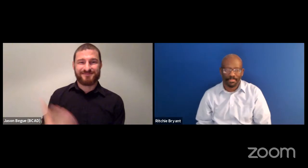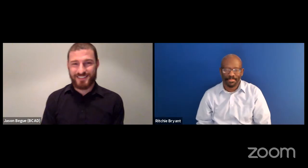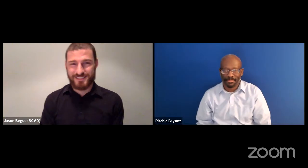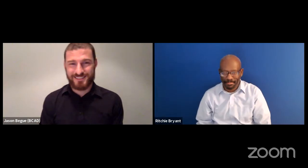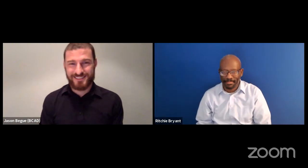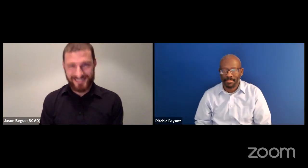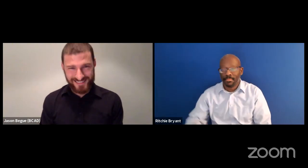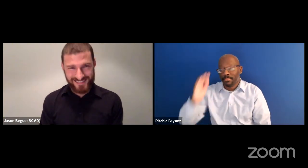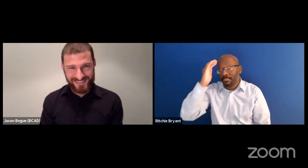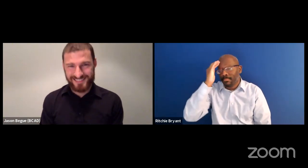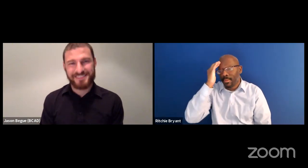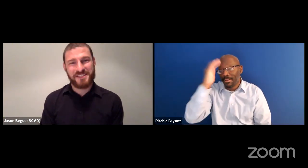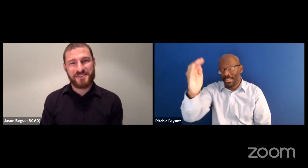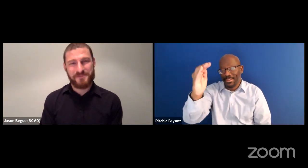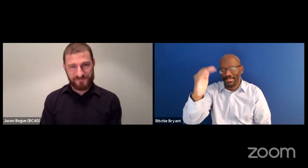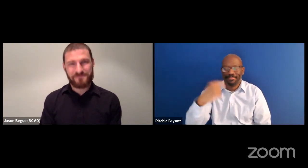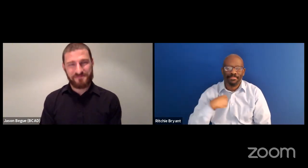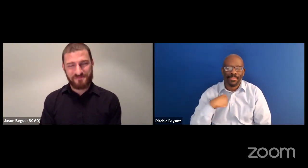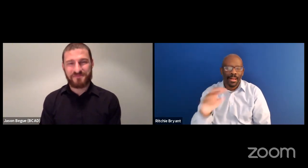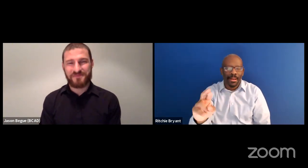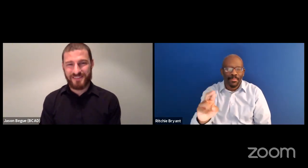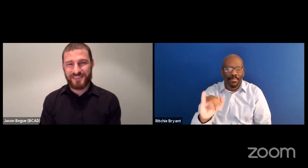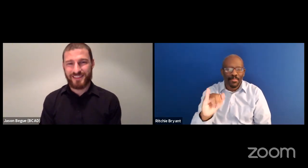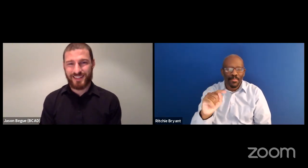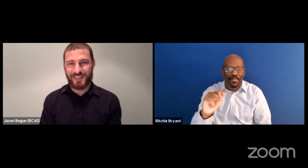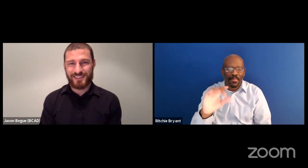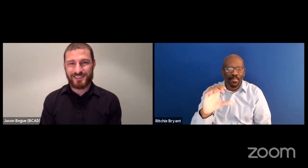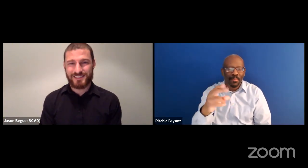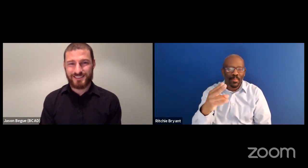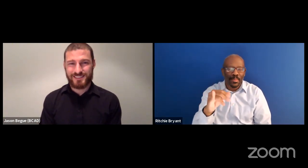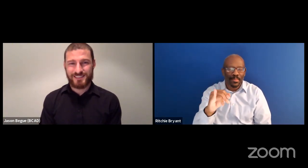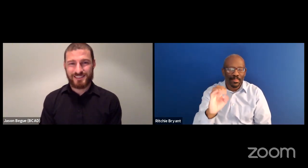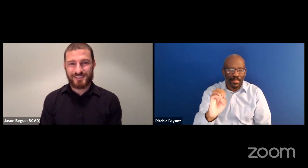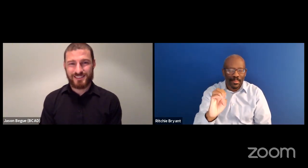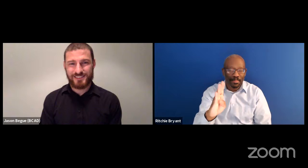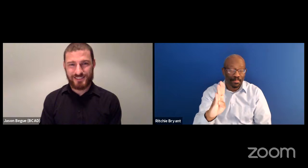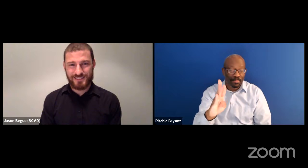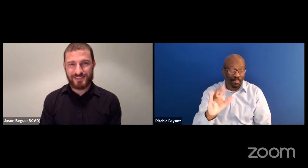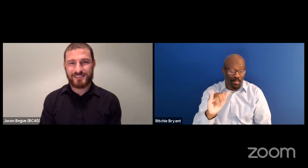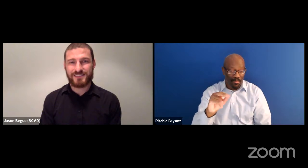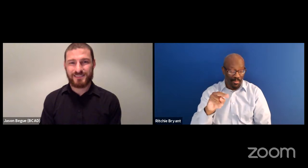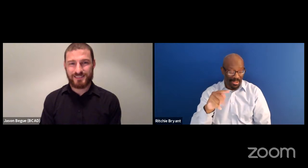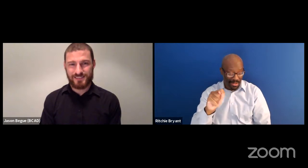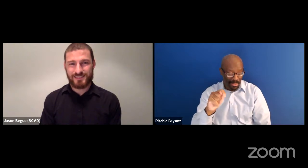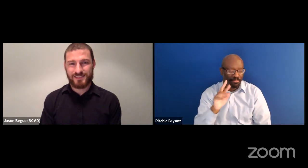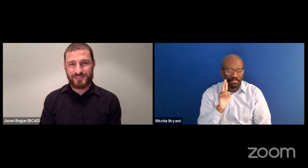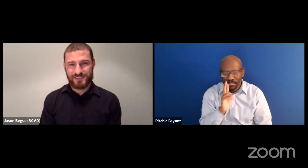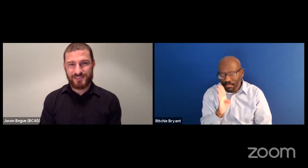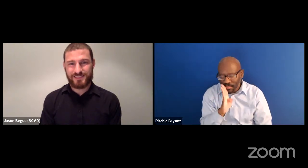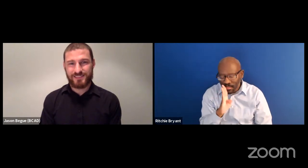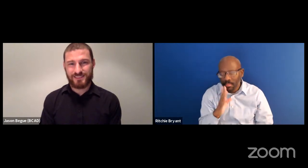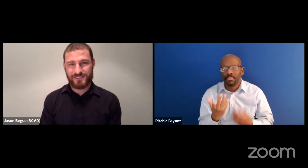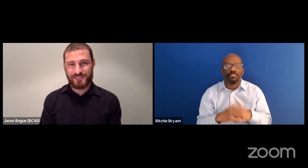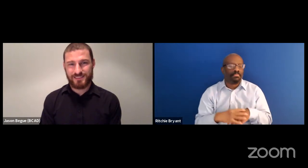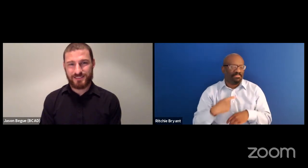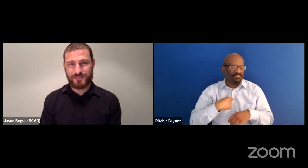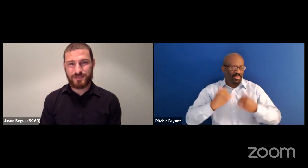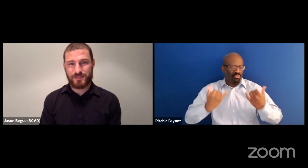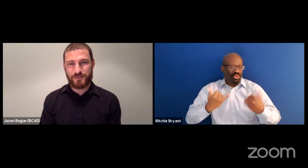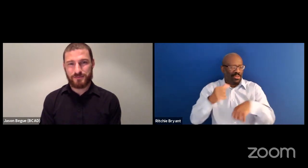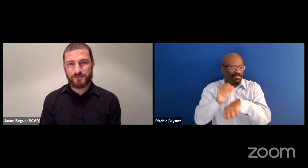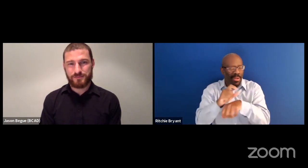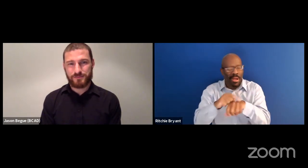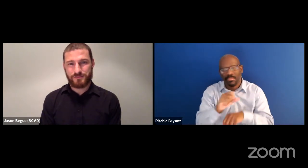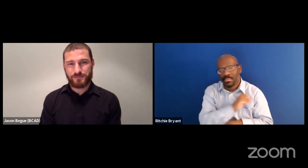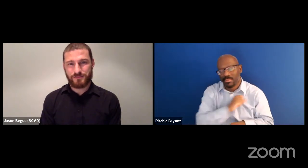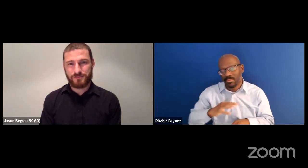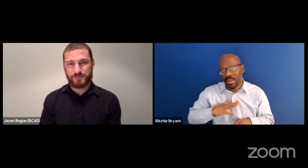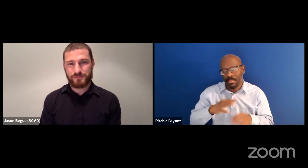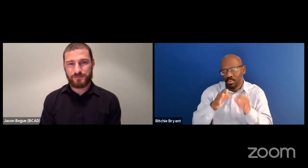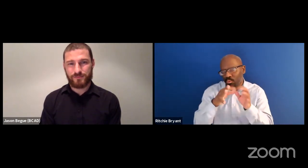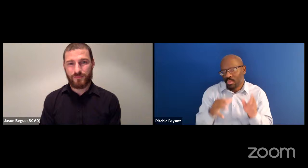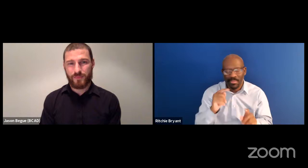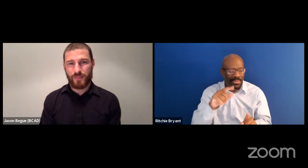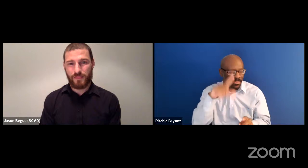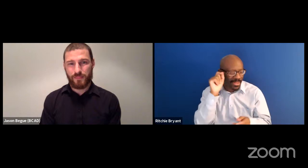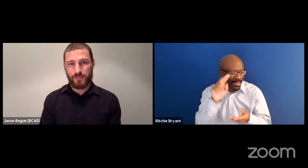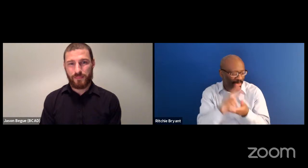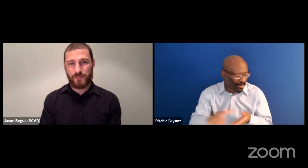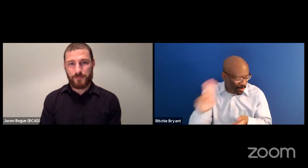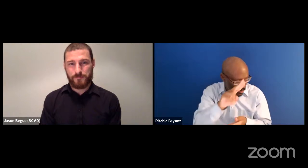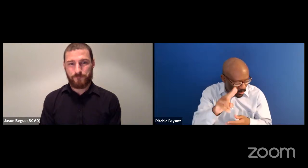is Ritchie. RITCHIE BRYANT: I'm Ritchie Bryant. I'm working